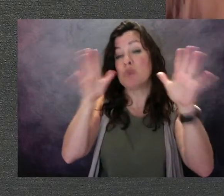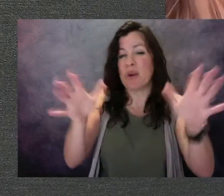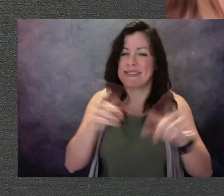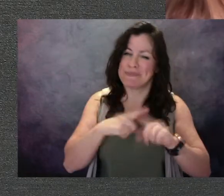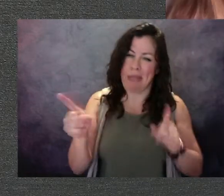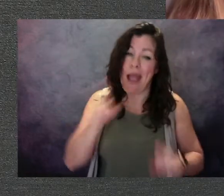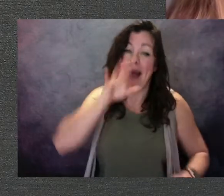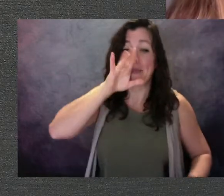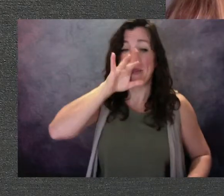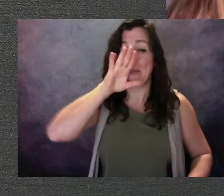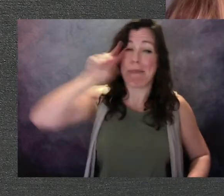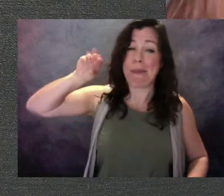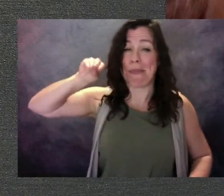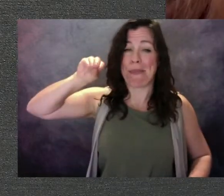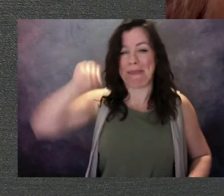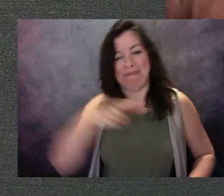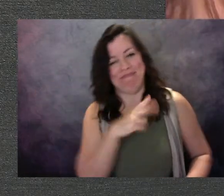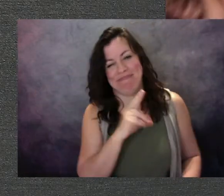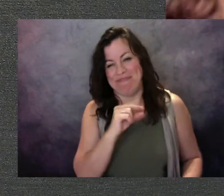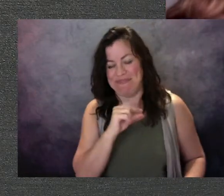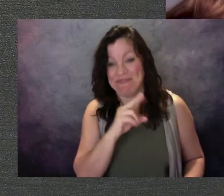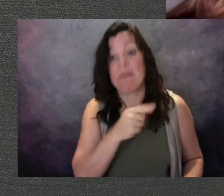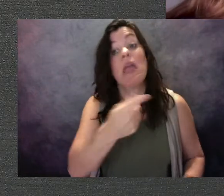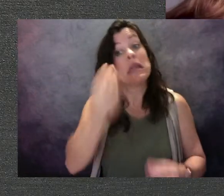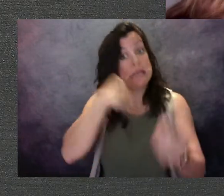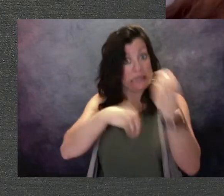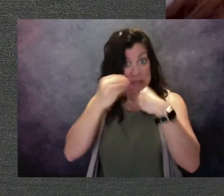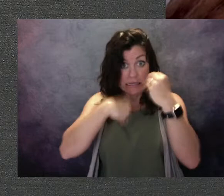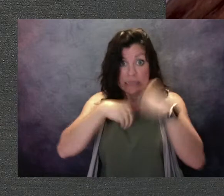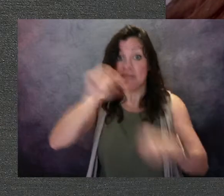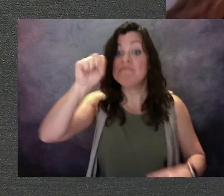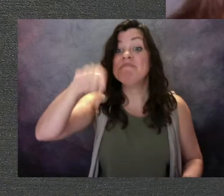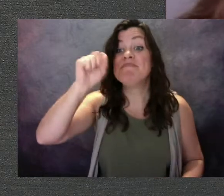But they do eat food, mostly smaller fish, right?